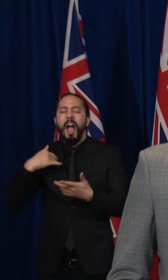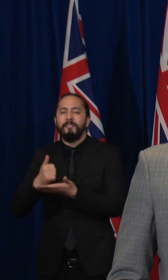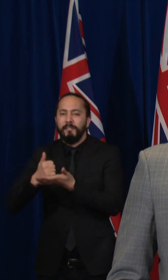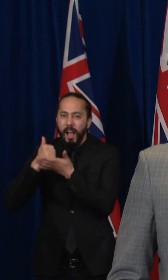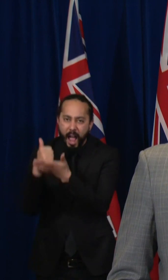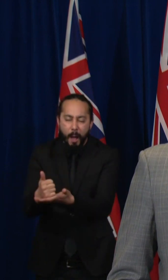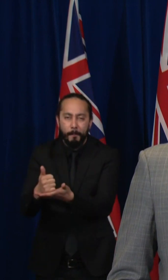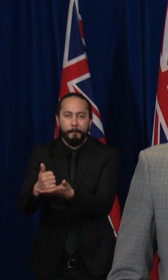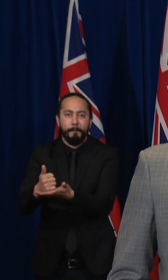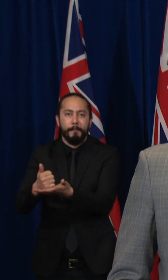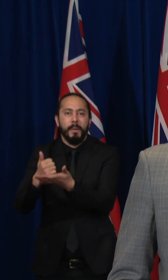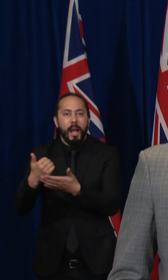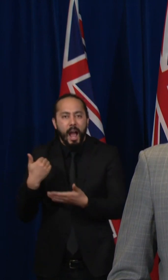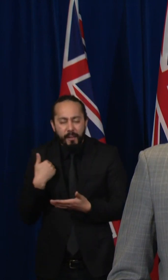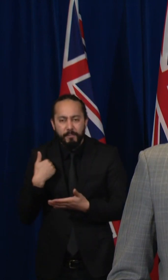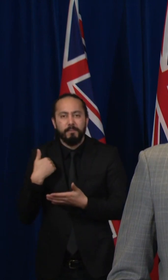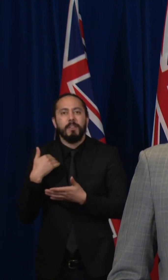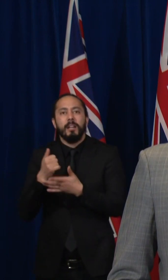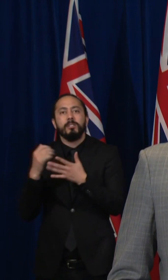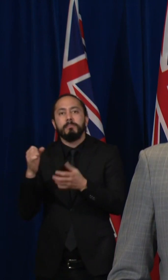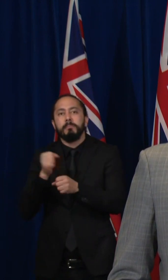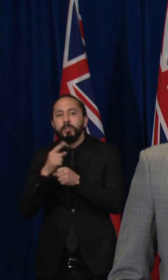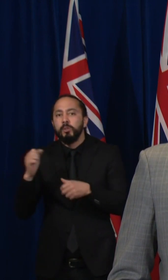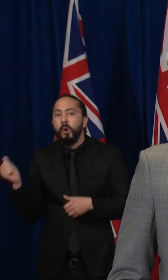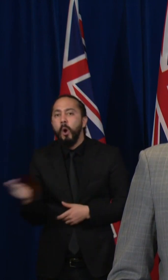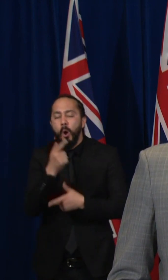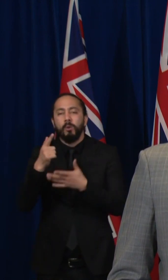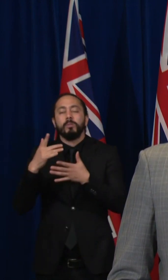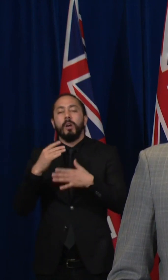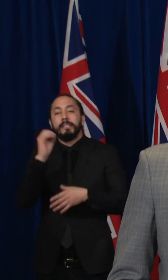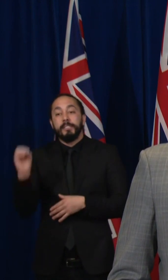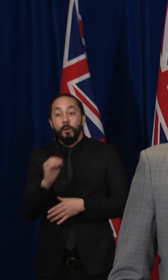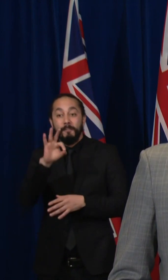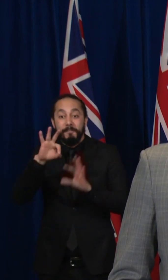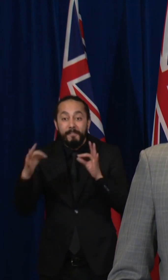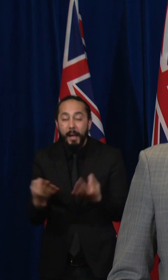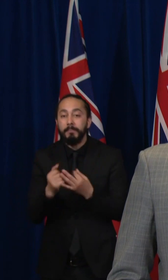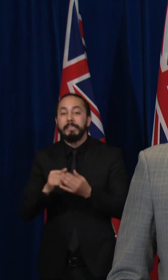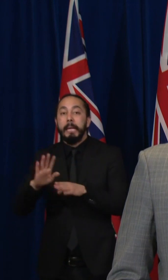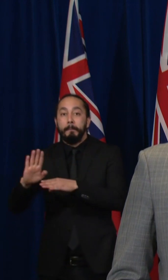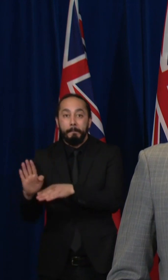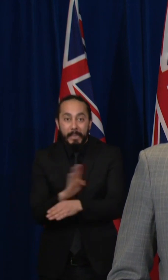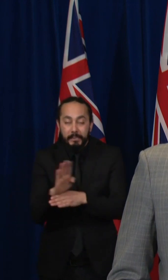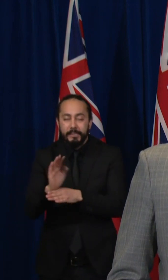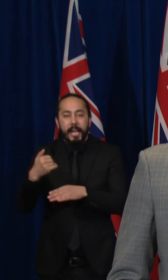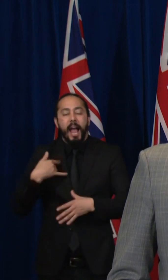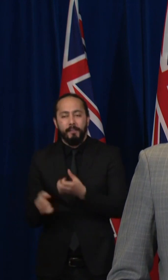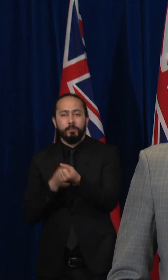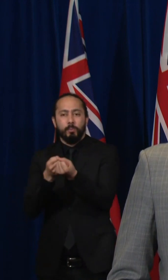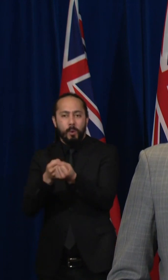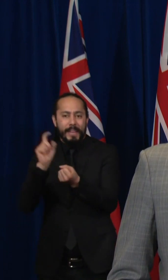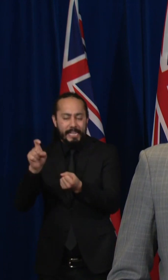and dedicated to the proposition that "all men are created equal". working in close partnership to make sure Ontario families and businesses get the supports they need. Now we are engaged in a great civil war, And three, this is Ontario, home to